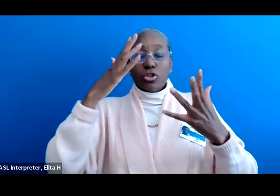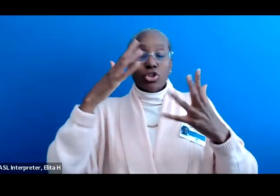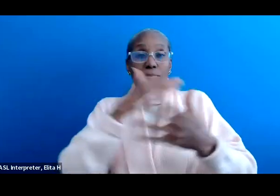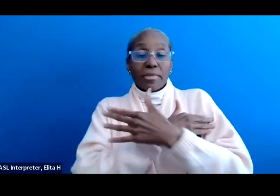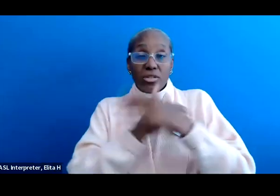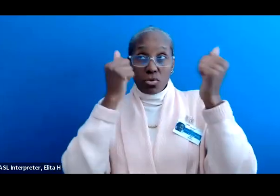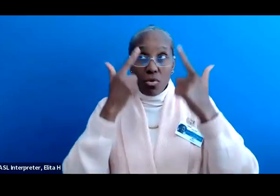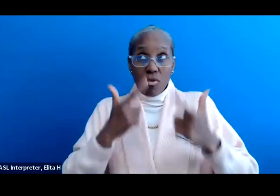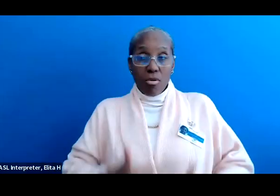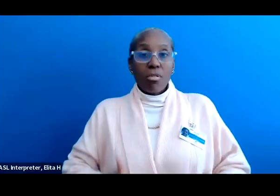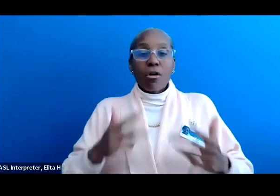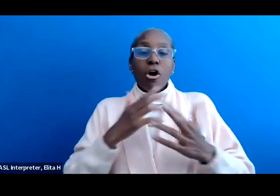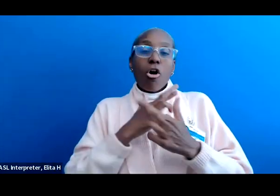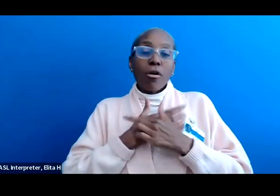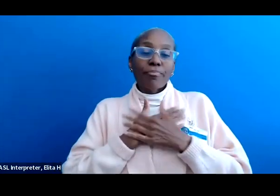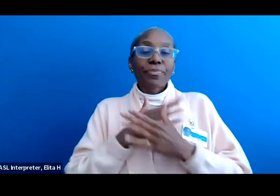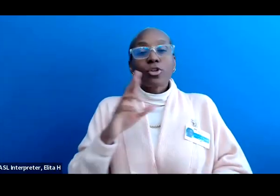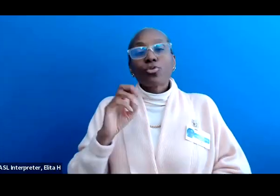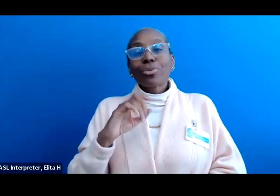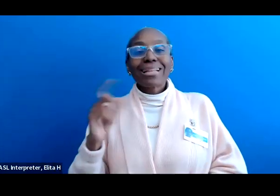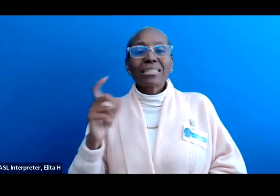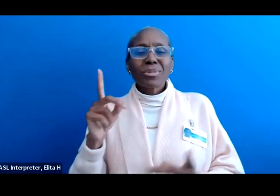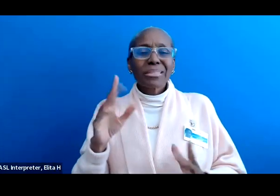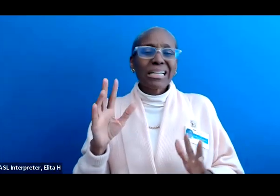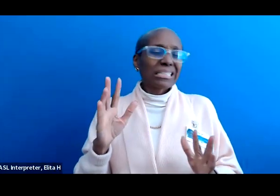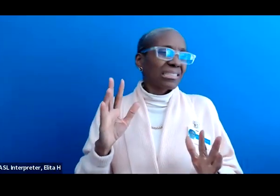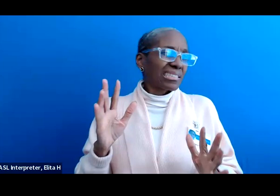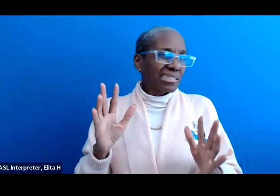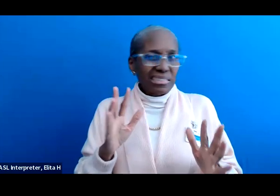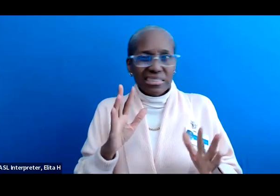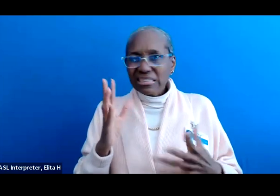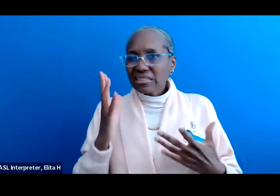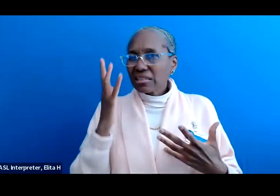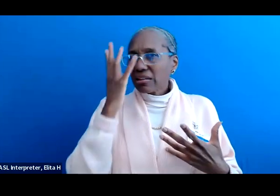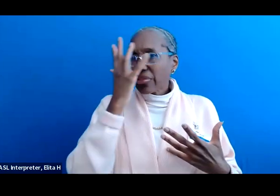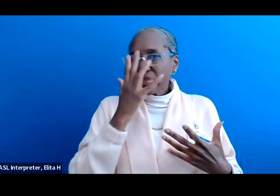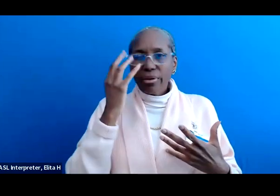So people kind of get this foggy brain and they're like,